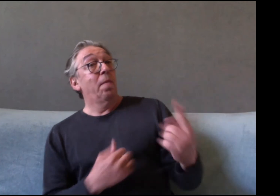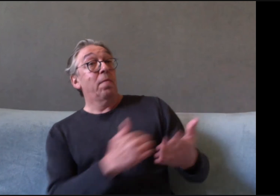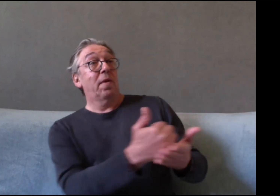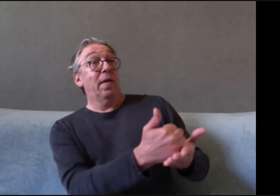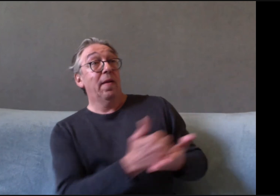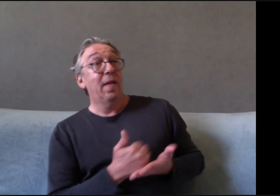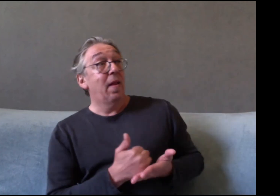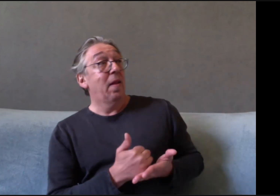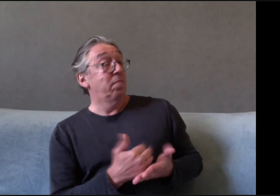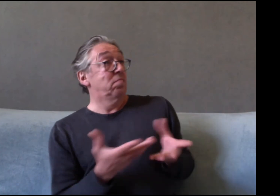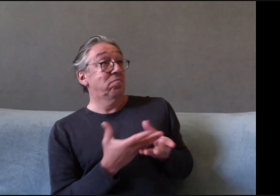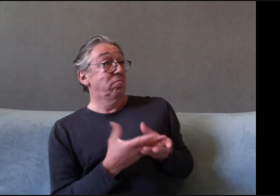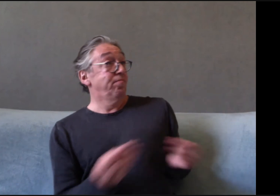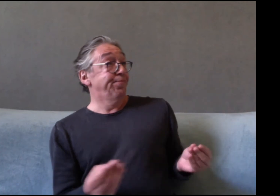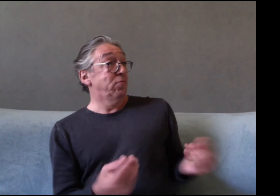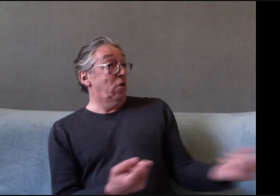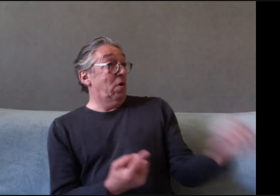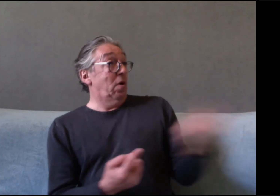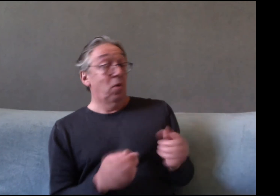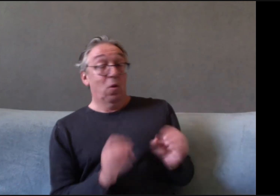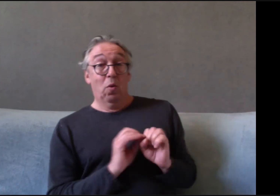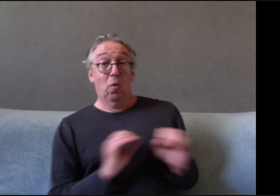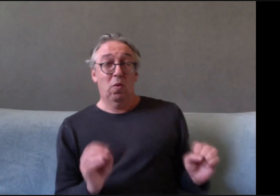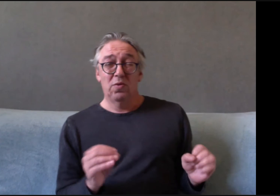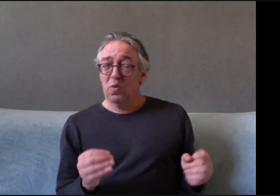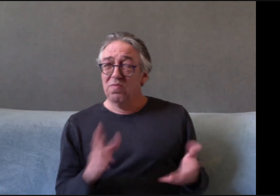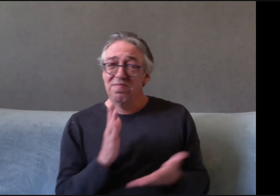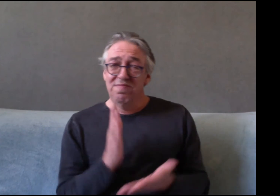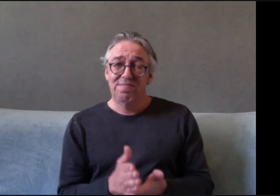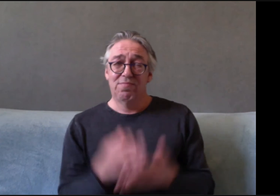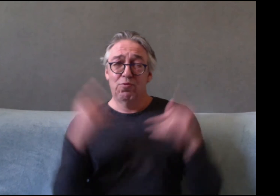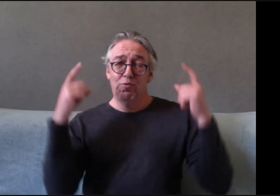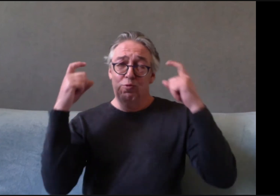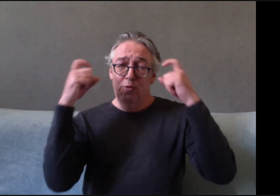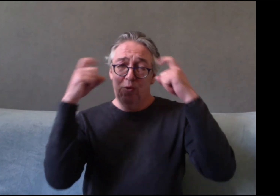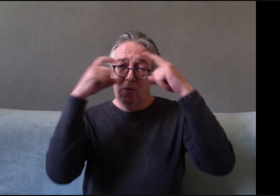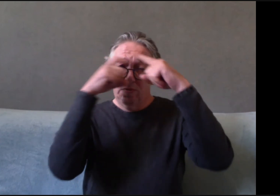So this is really very complex. Now, for example, related to violence,